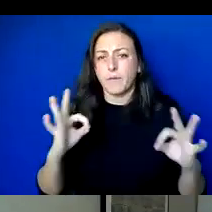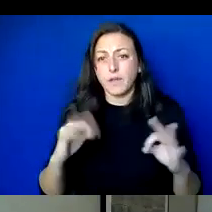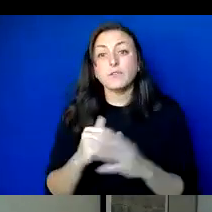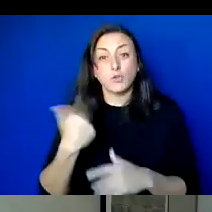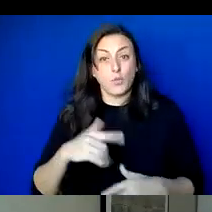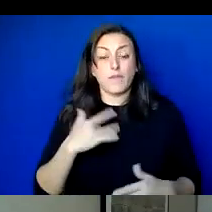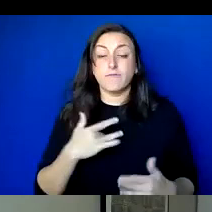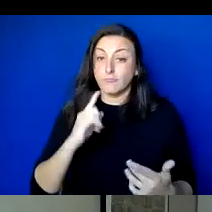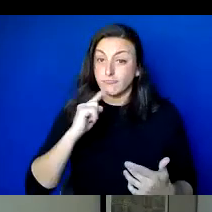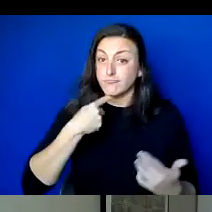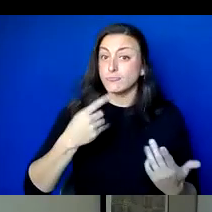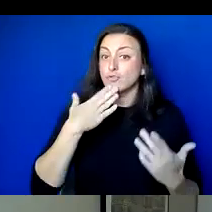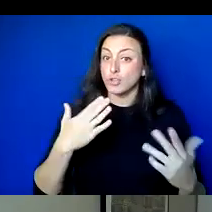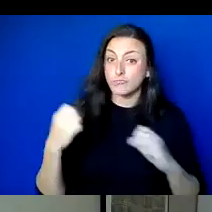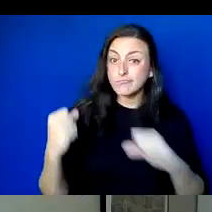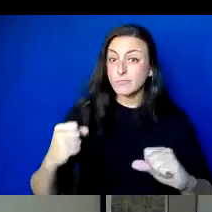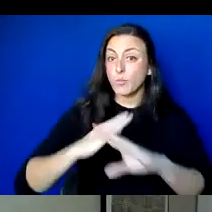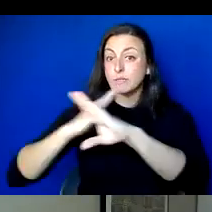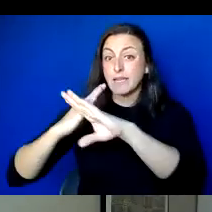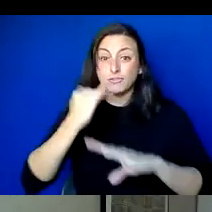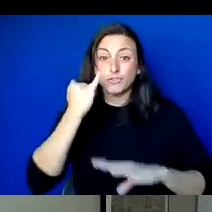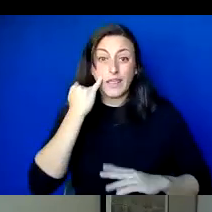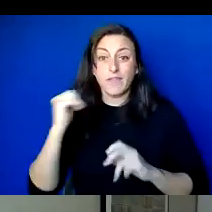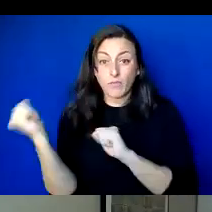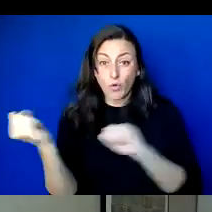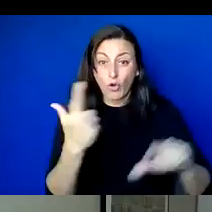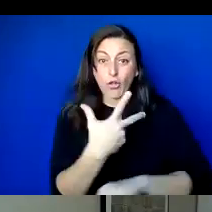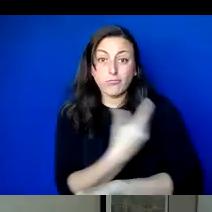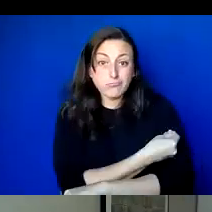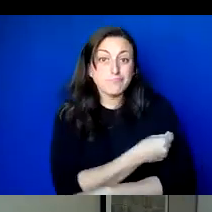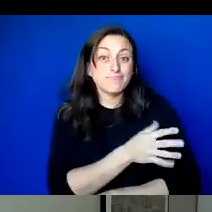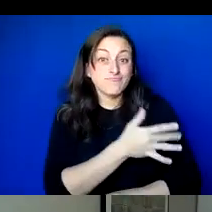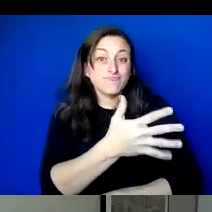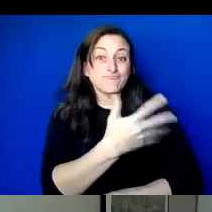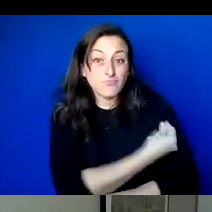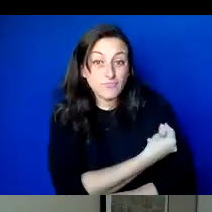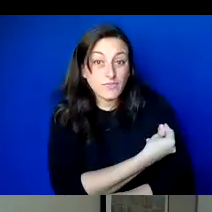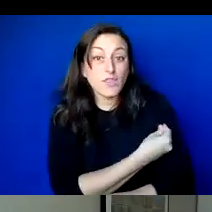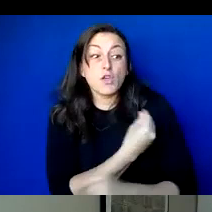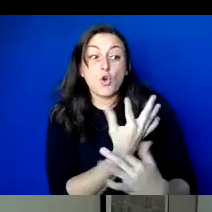individuals who receive two doses of this vaccine, and then are two weeks out from that second dose